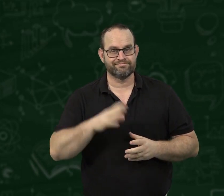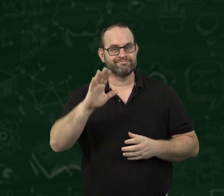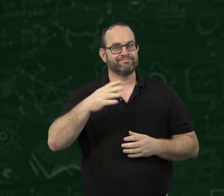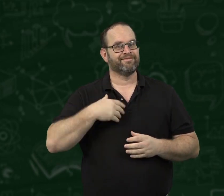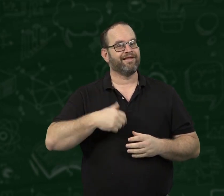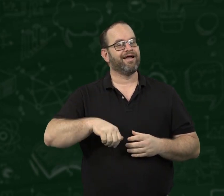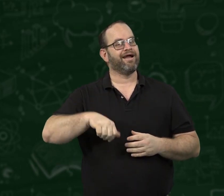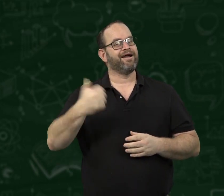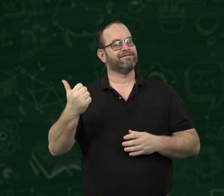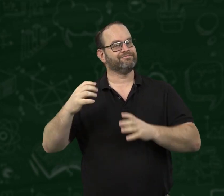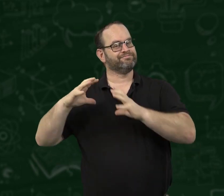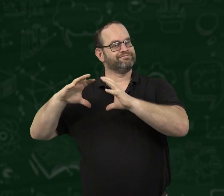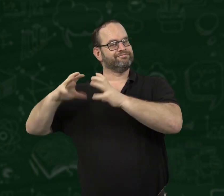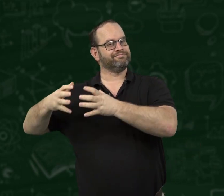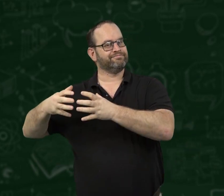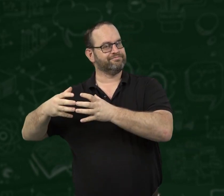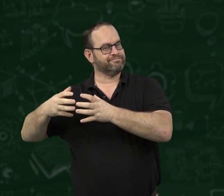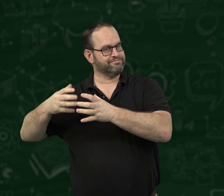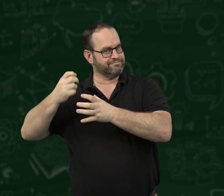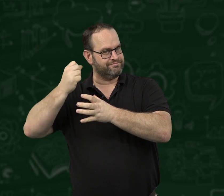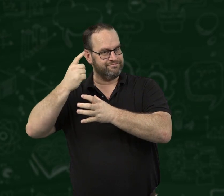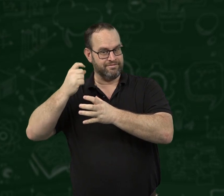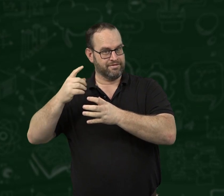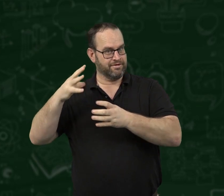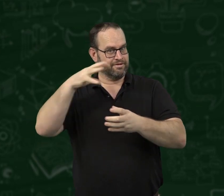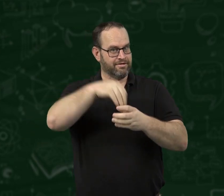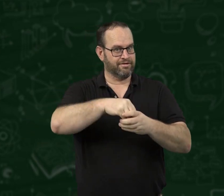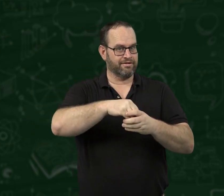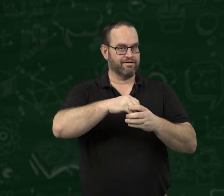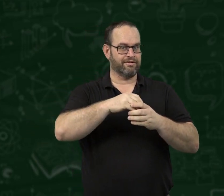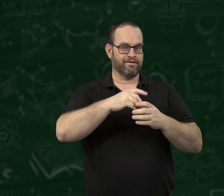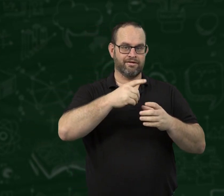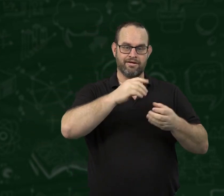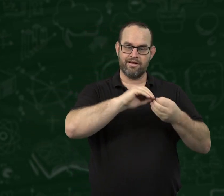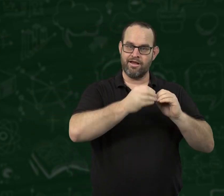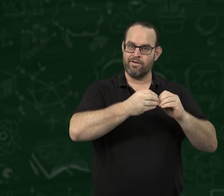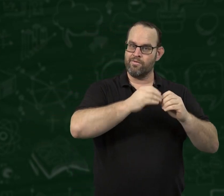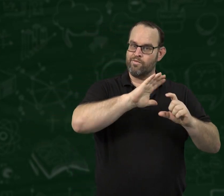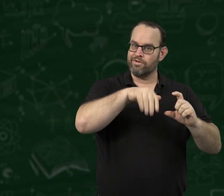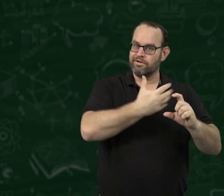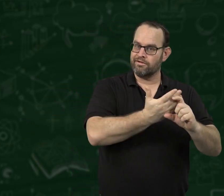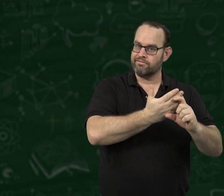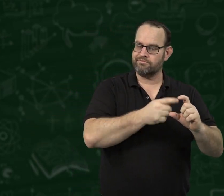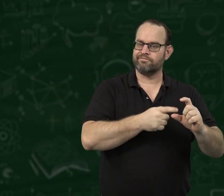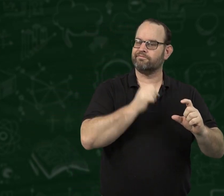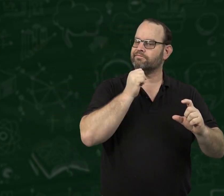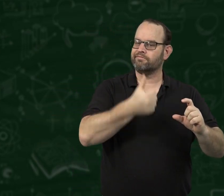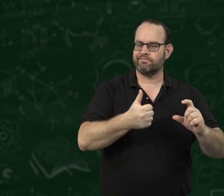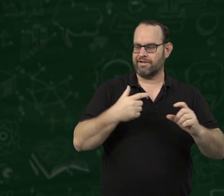There is another group of numbers that are not real numbers.